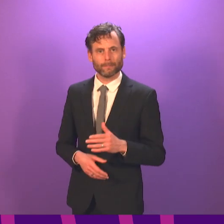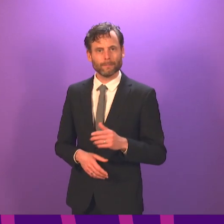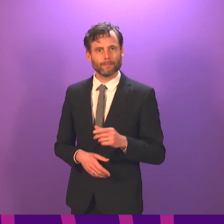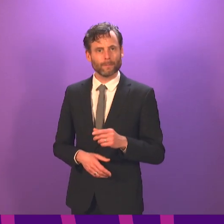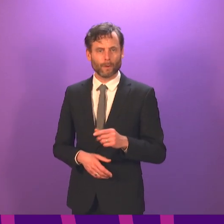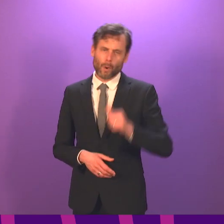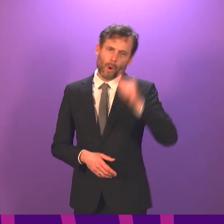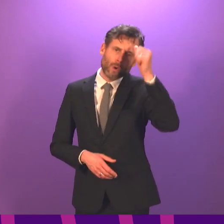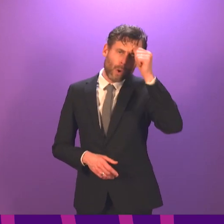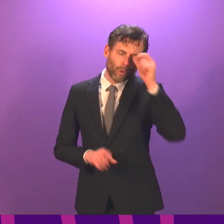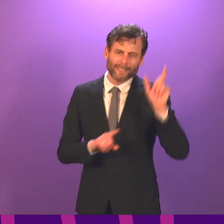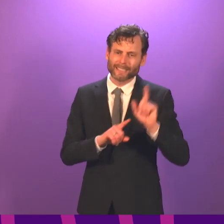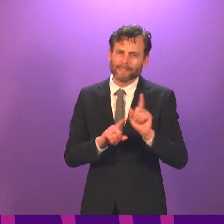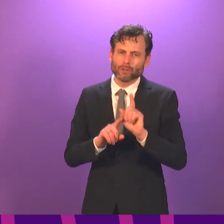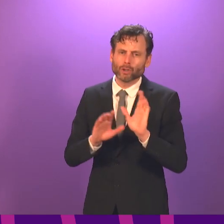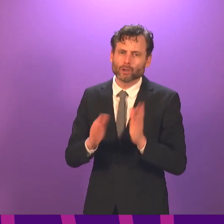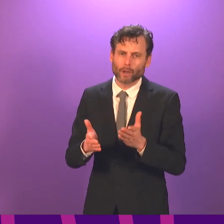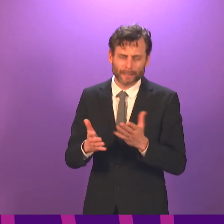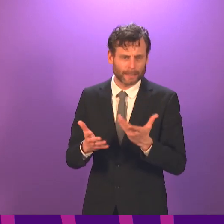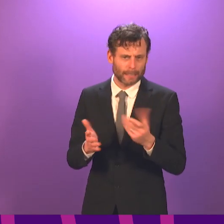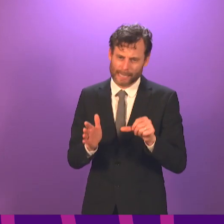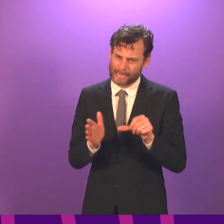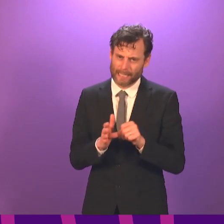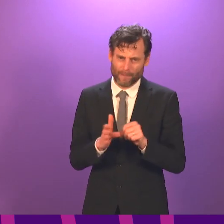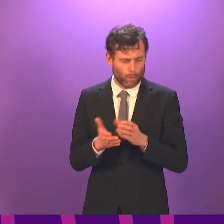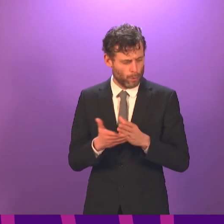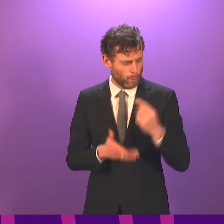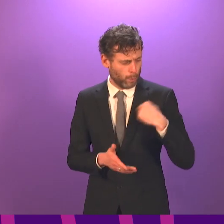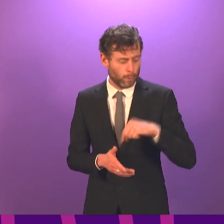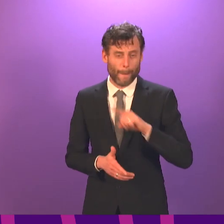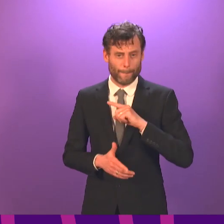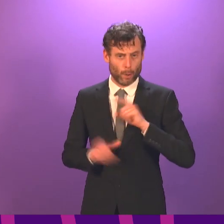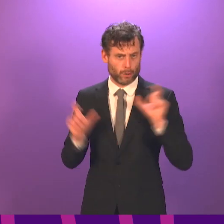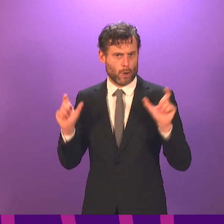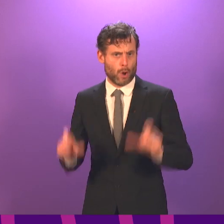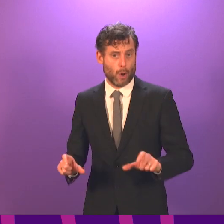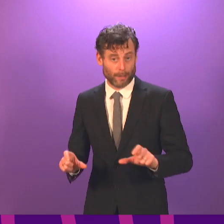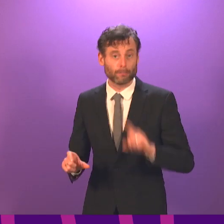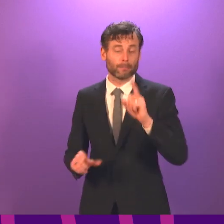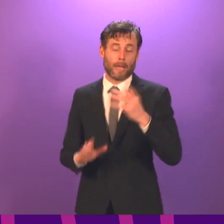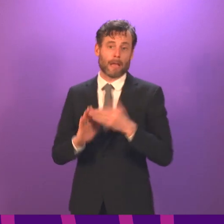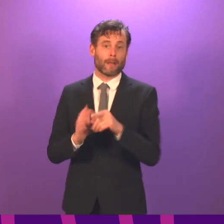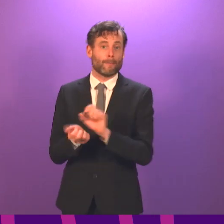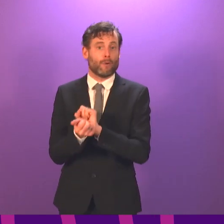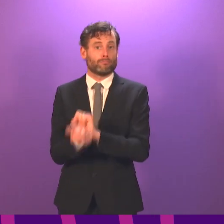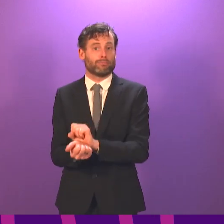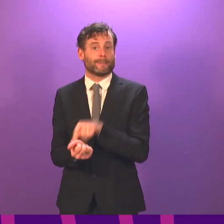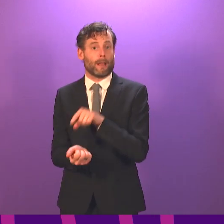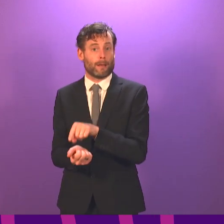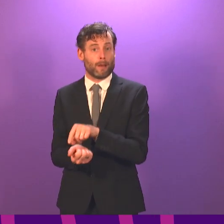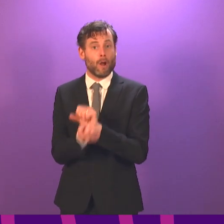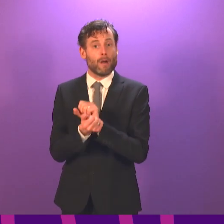put on services, including those in the Scottish Prison Service. Last summer, the Government decided to release several hundred prisoners early as a response to the pandemic, but figures